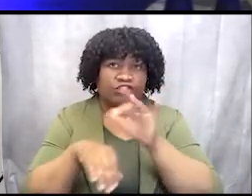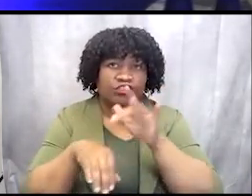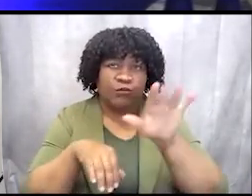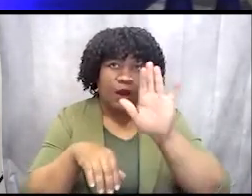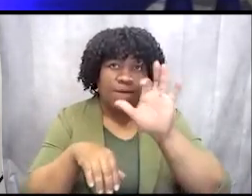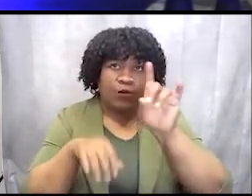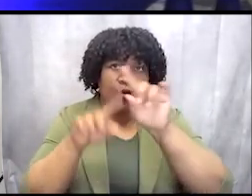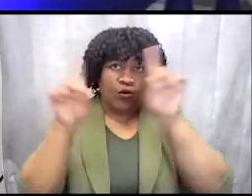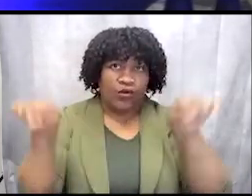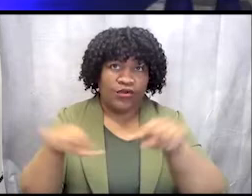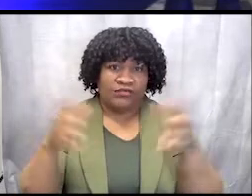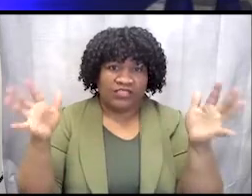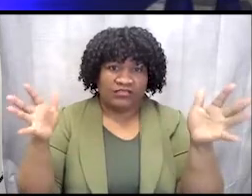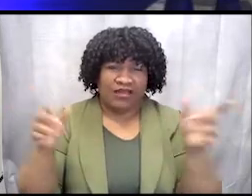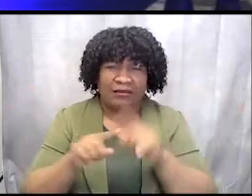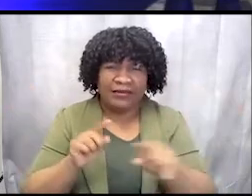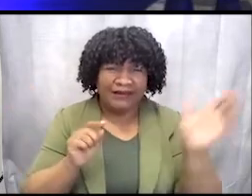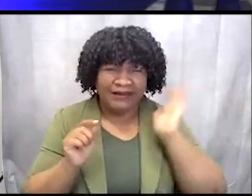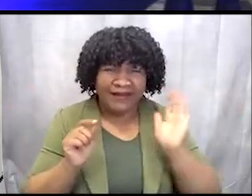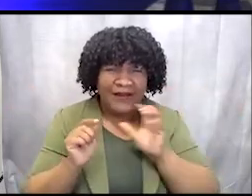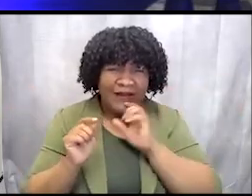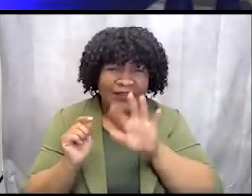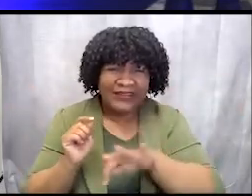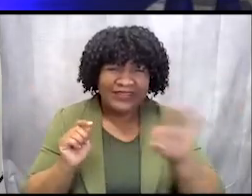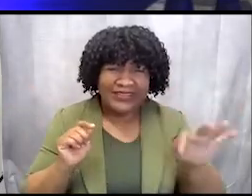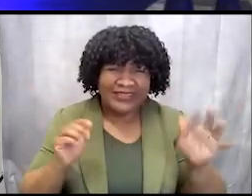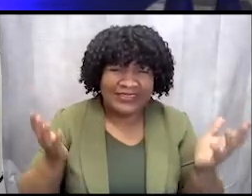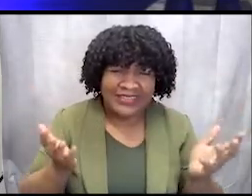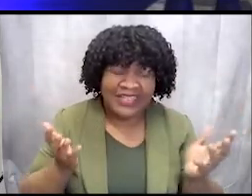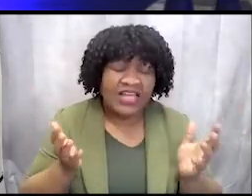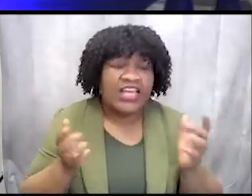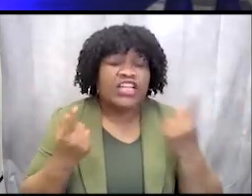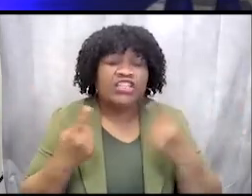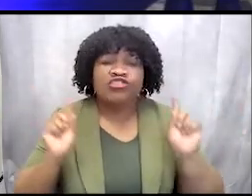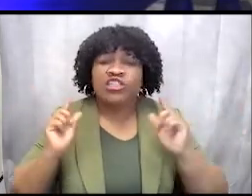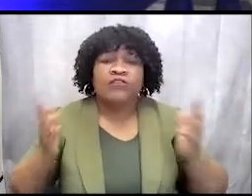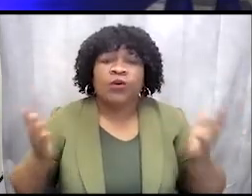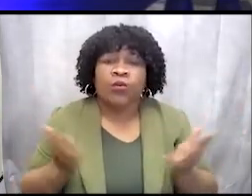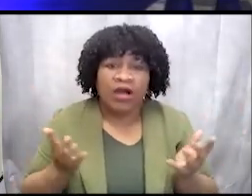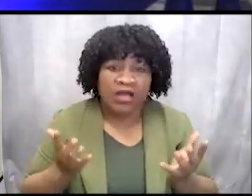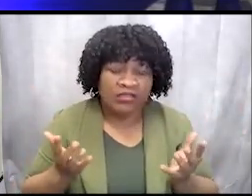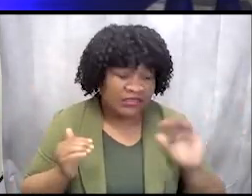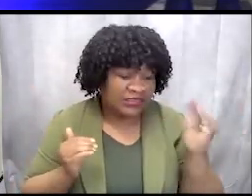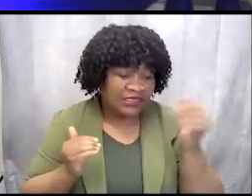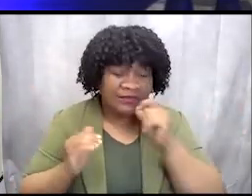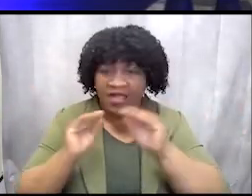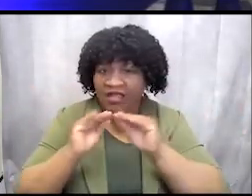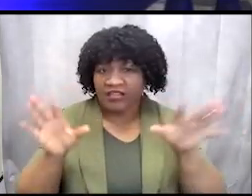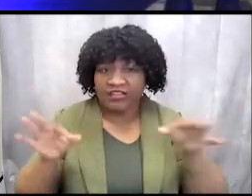So I think just the essence of what are we trying to achieve is not clearly defined.